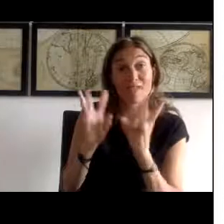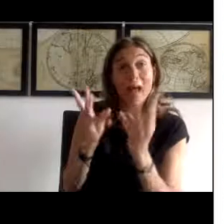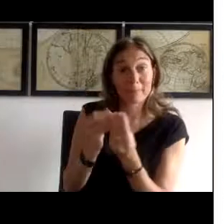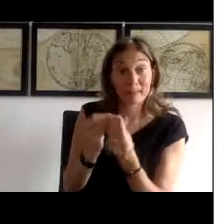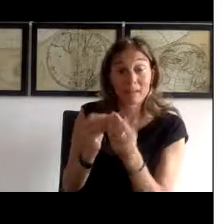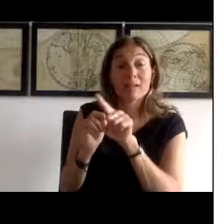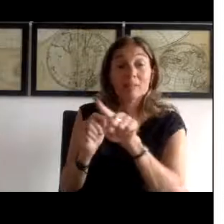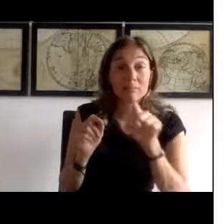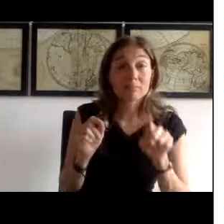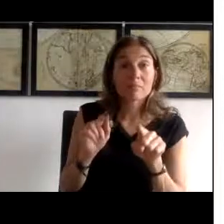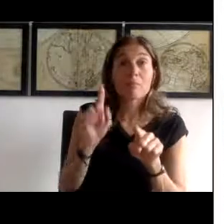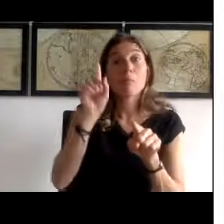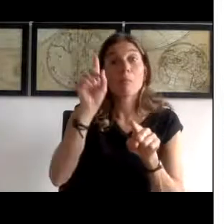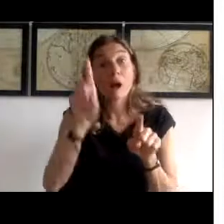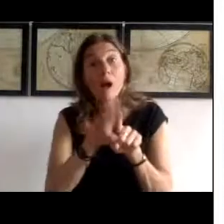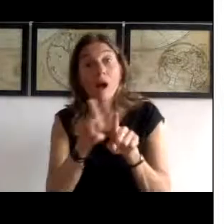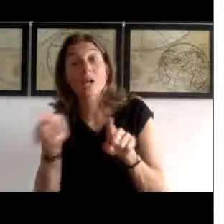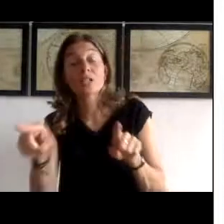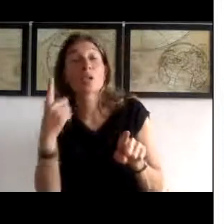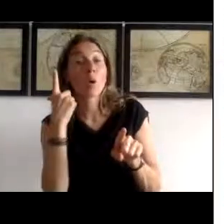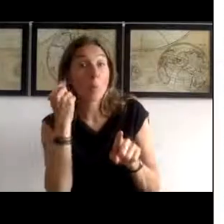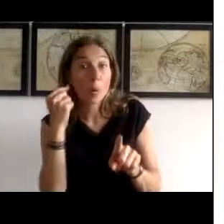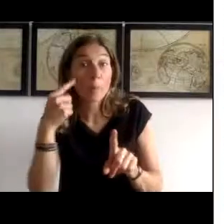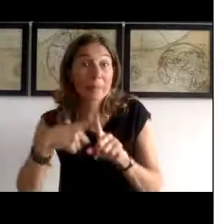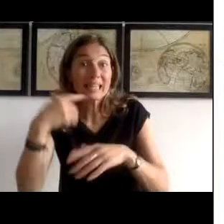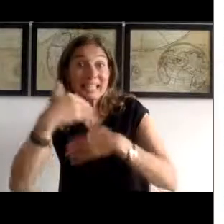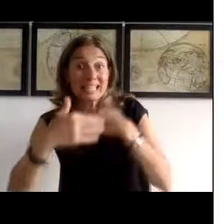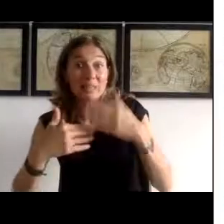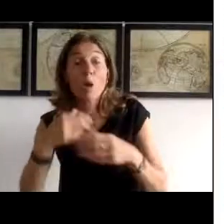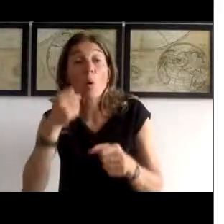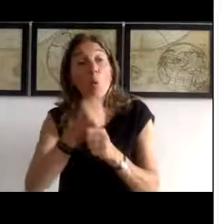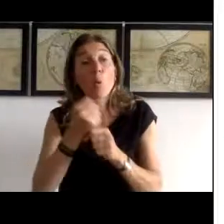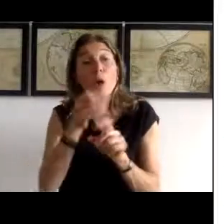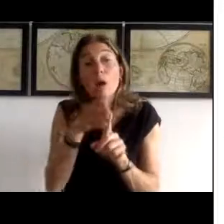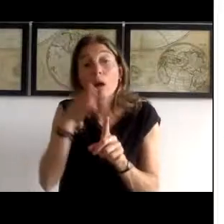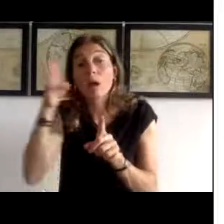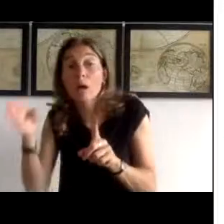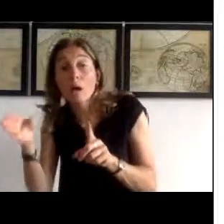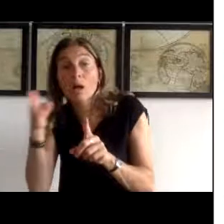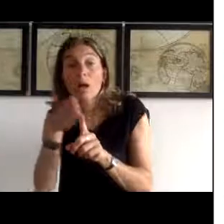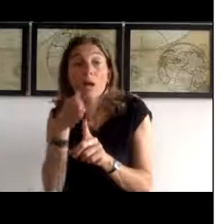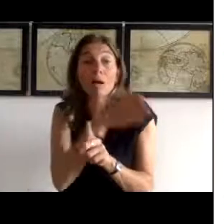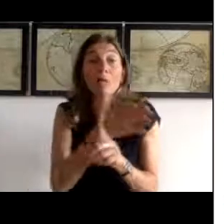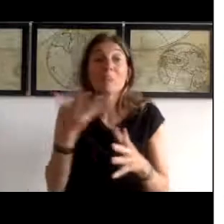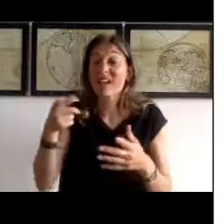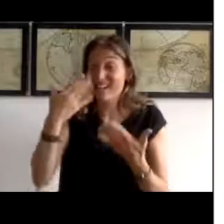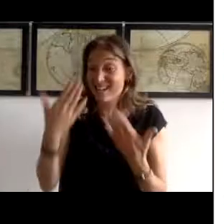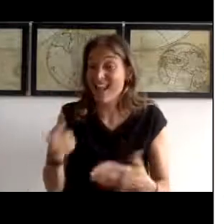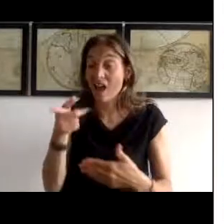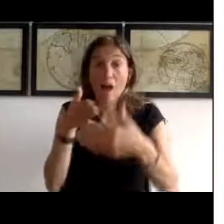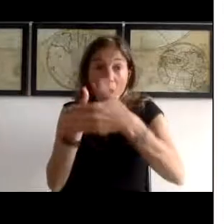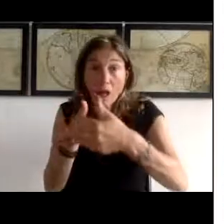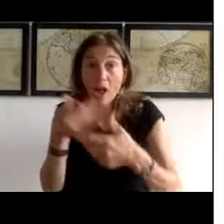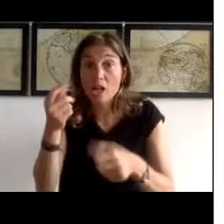It's how to frame these efforts. So we're planning to do that through a cross sectoral inclusion and diversity strategy.